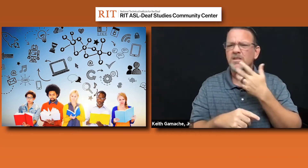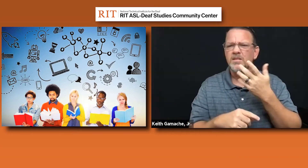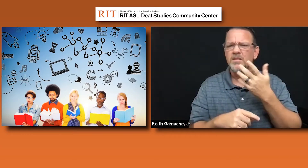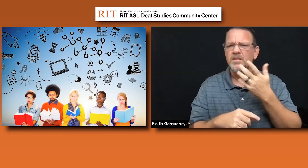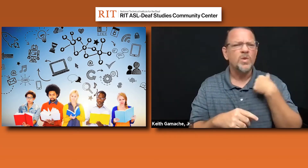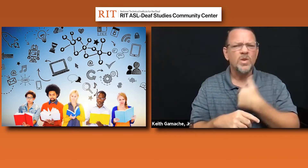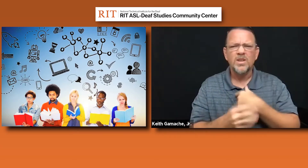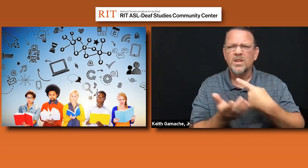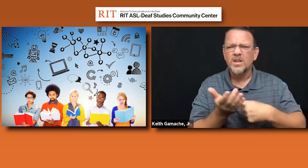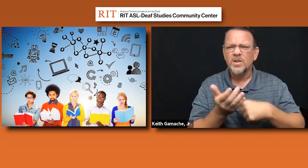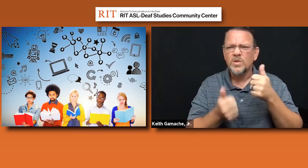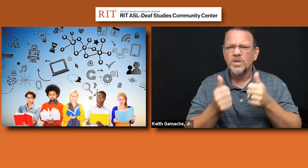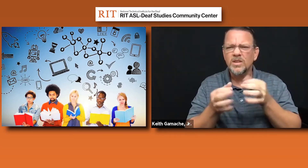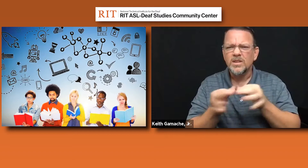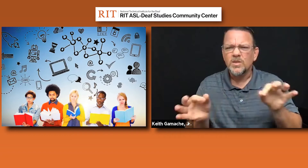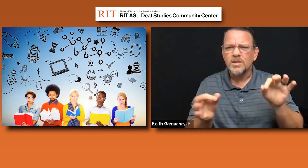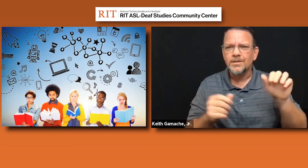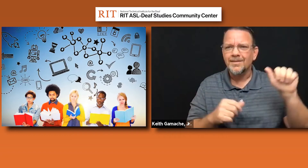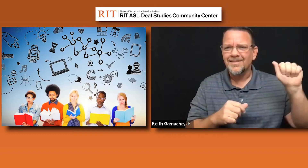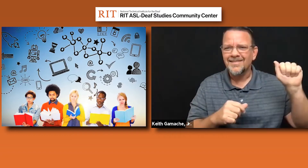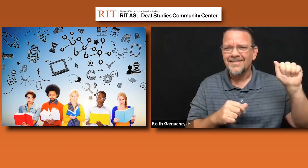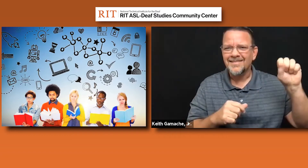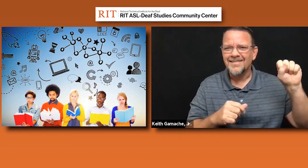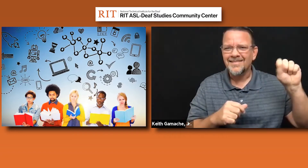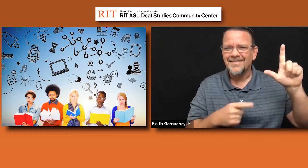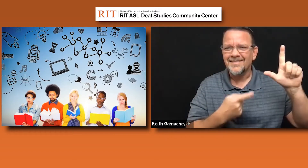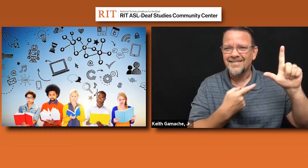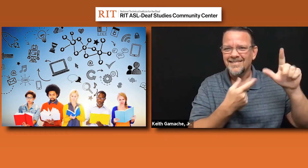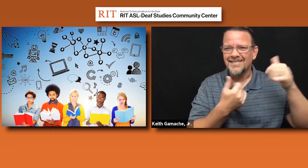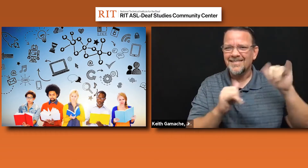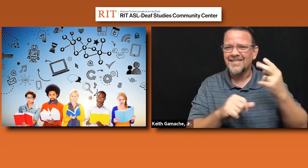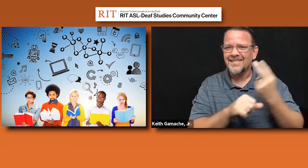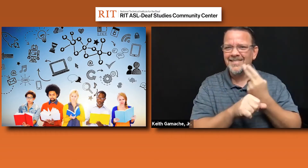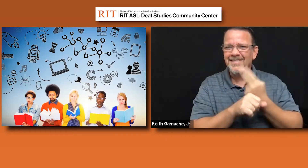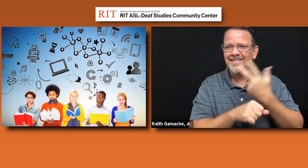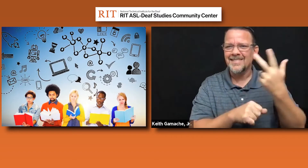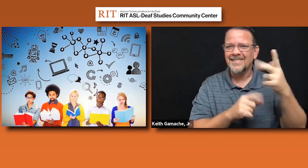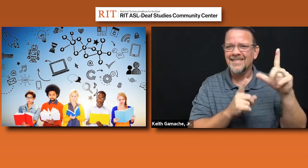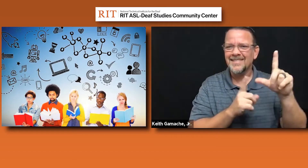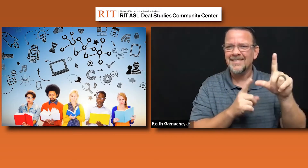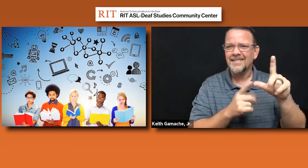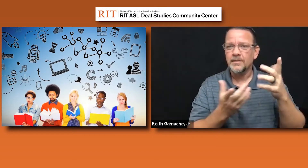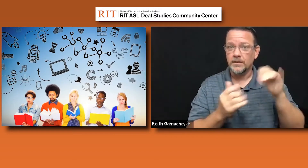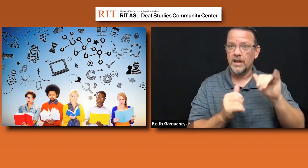because are we talking about ASL? Because we're still using ASL, which, again,